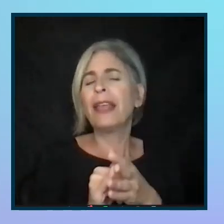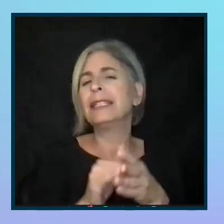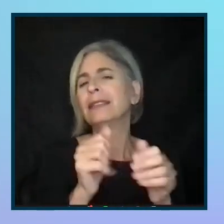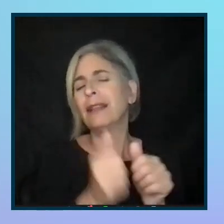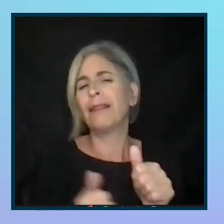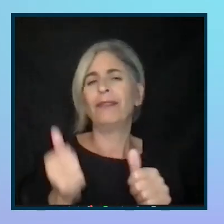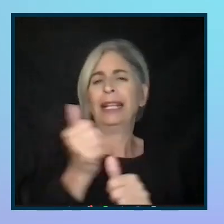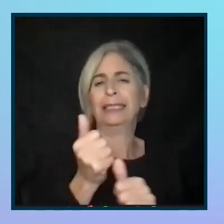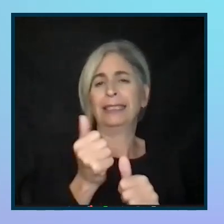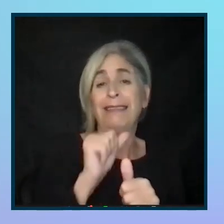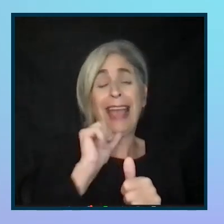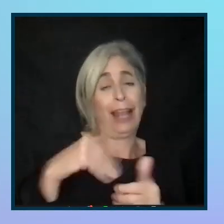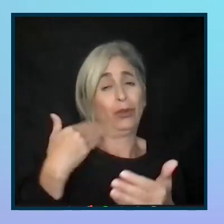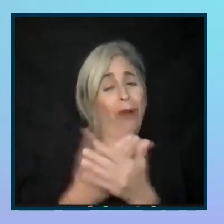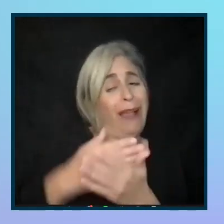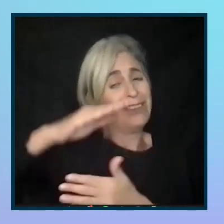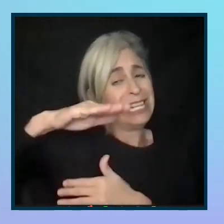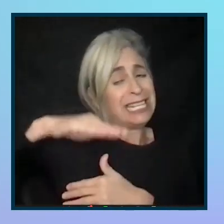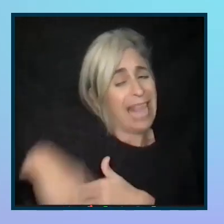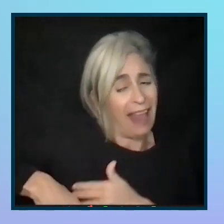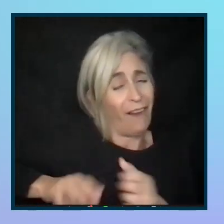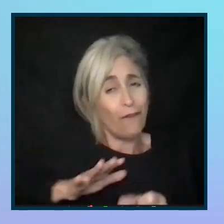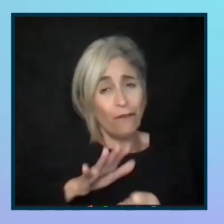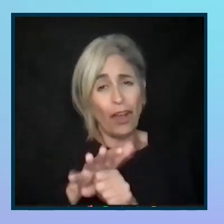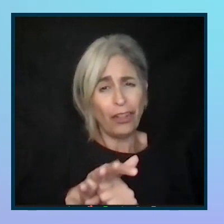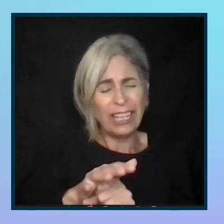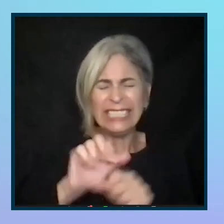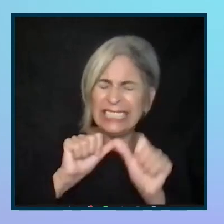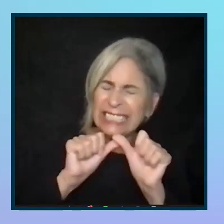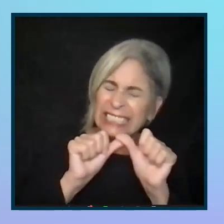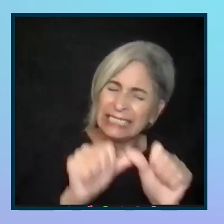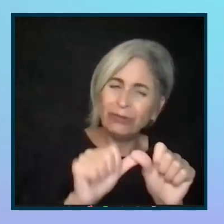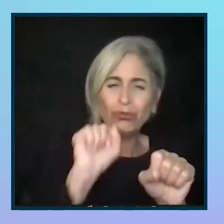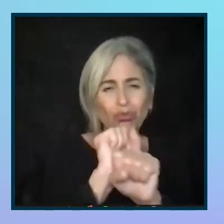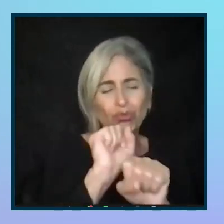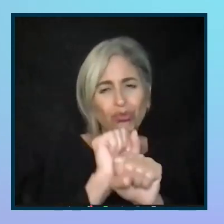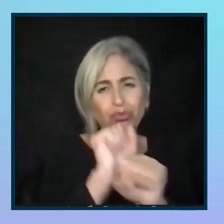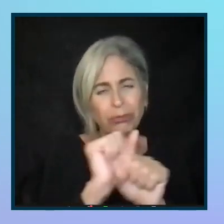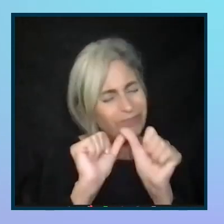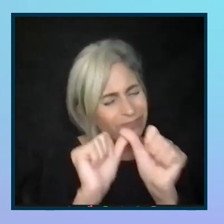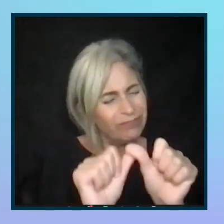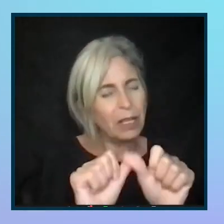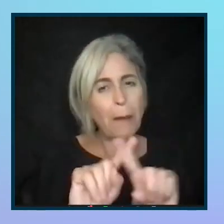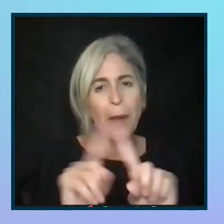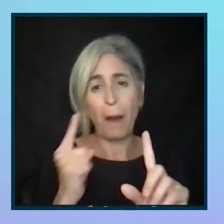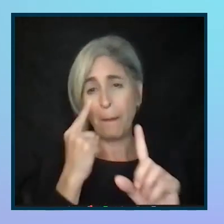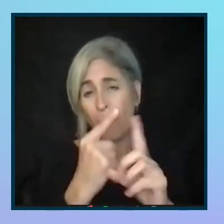It's not there yet. Right? I get it, right? We still have plenty of work to do, but I see some points that are exciting for me.